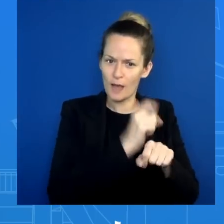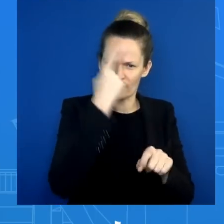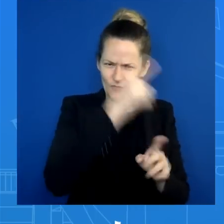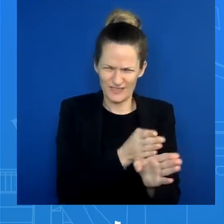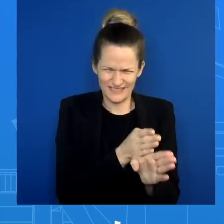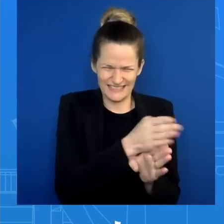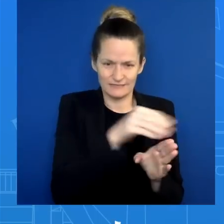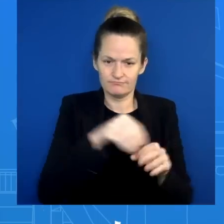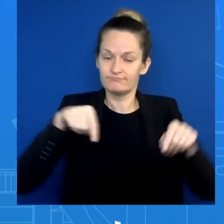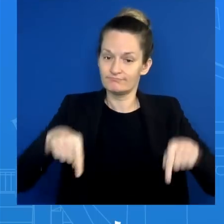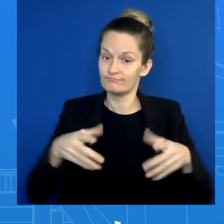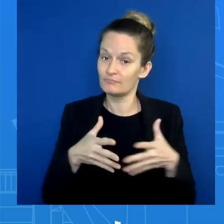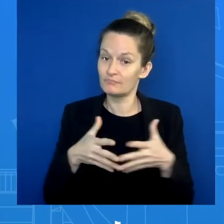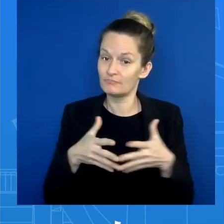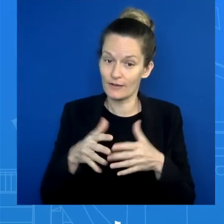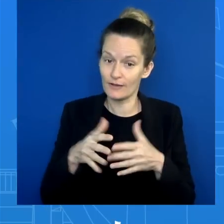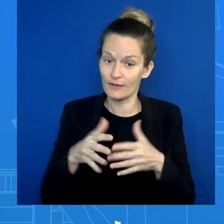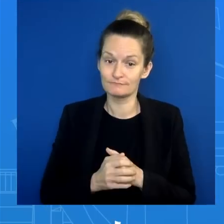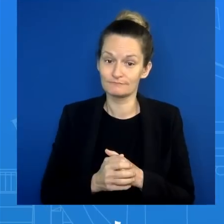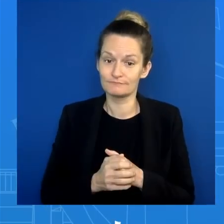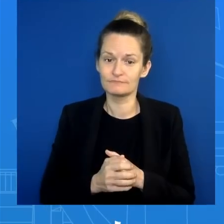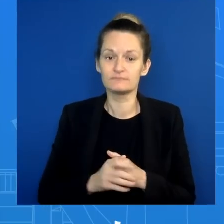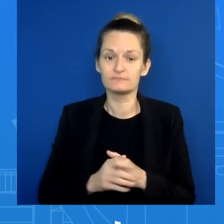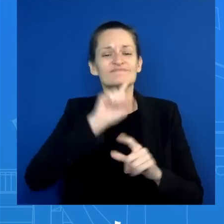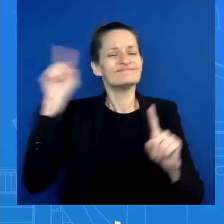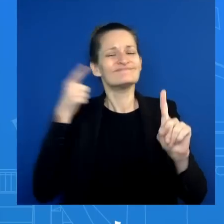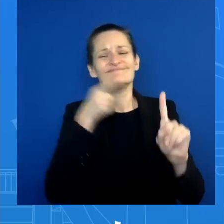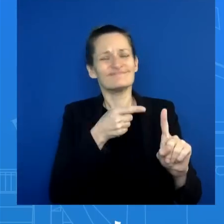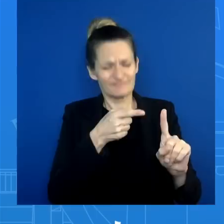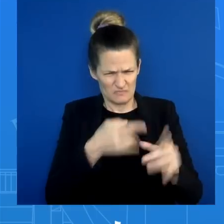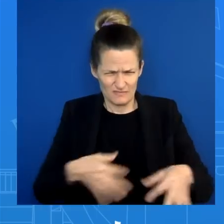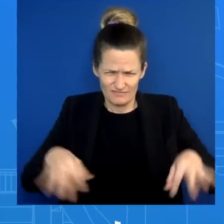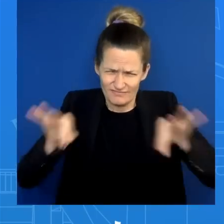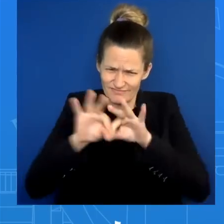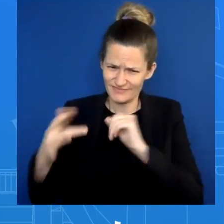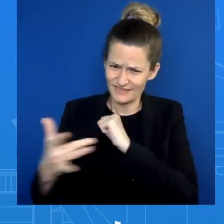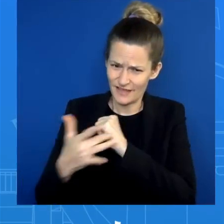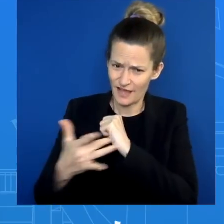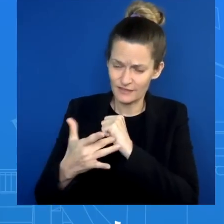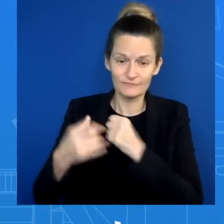Specifically, this EO lays out the key priorities for implementation.